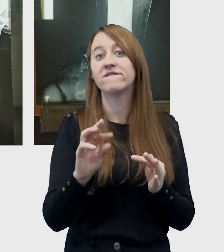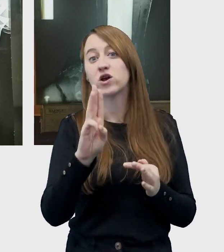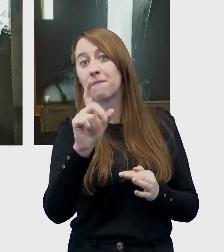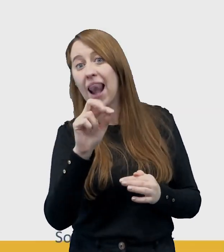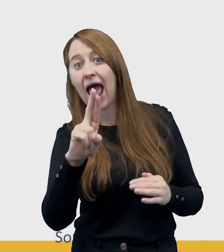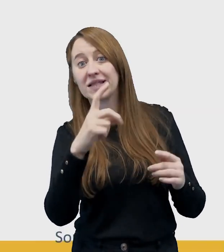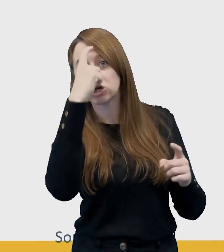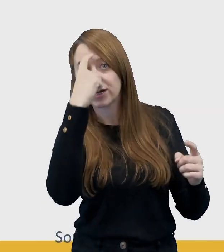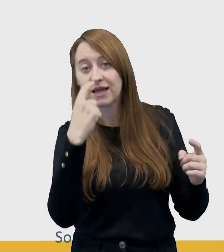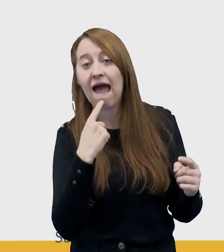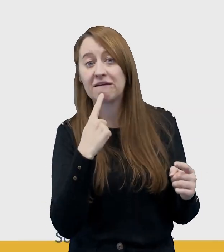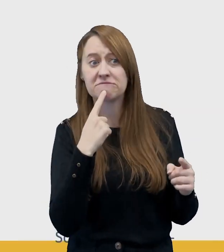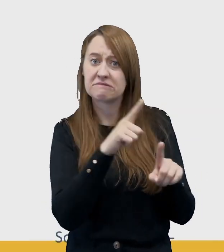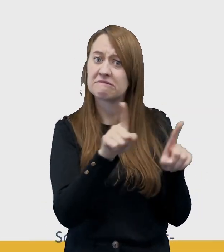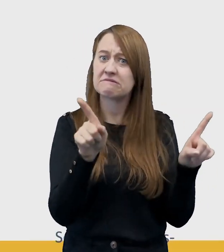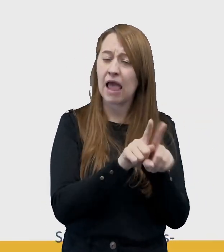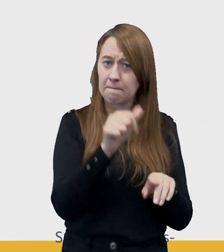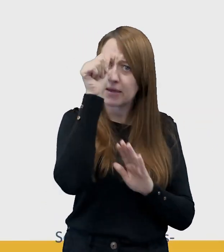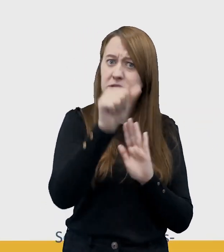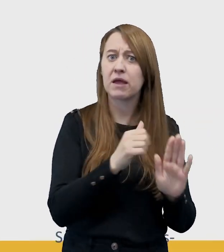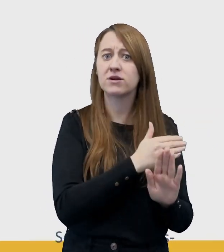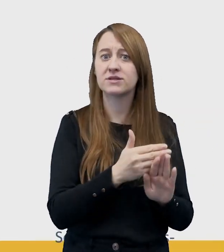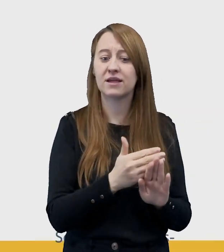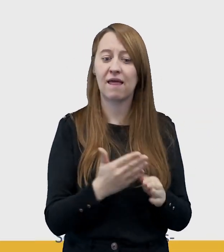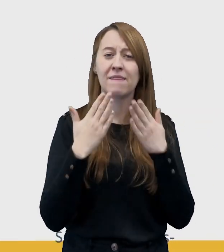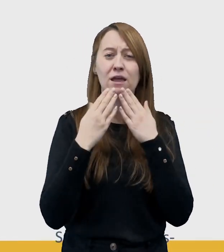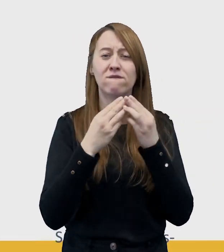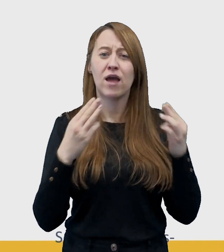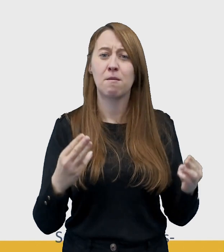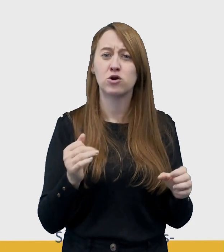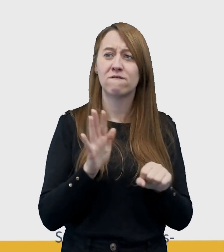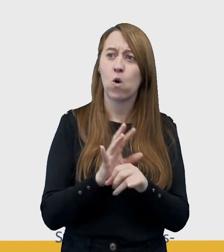So thank you to everyone who's helped me along the way. And yeah, thank you.